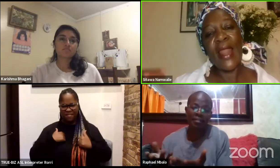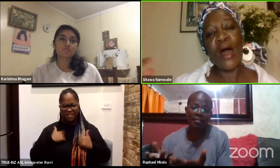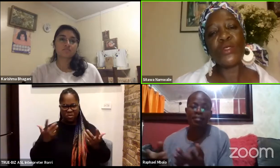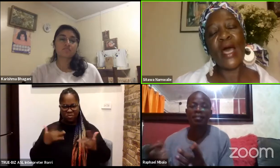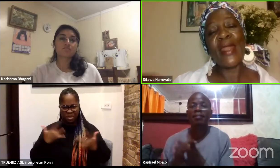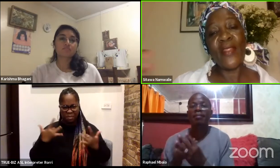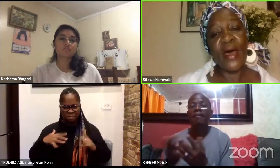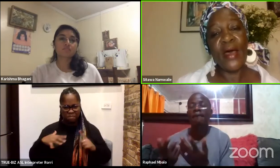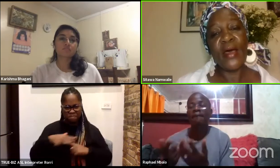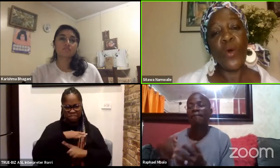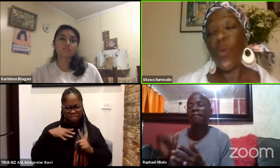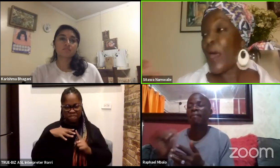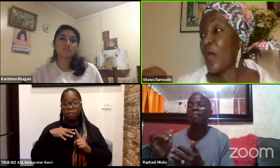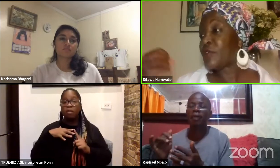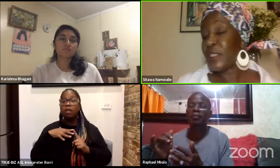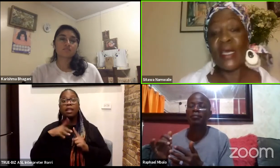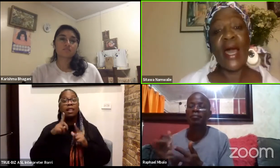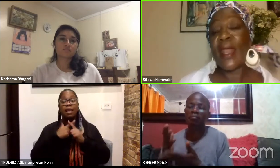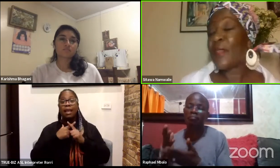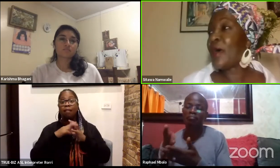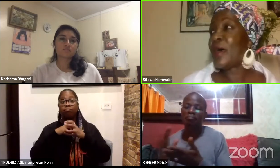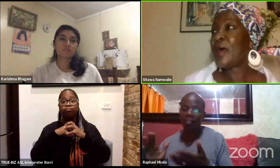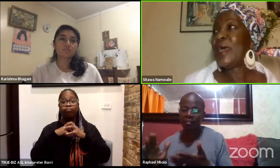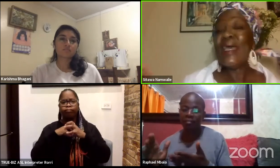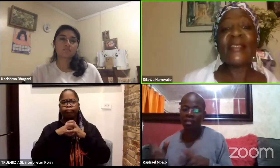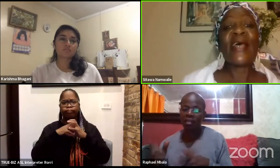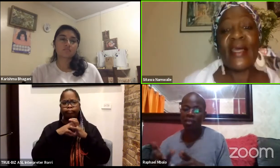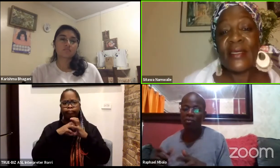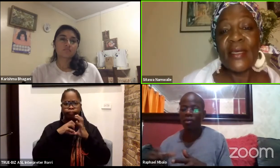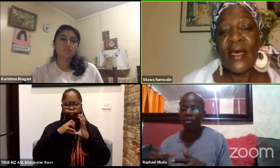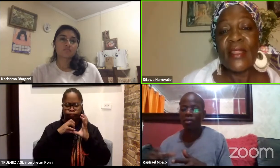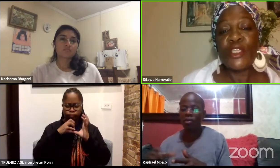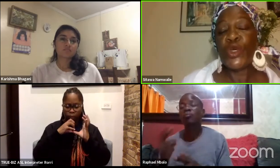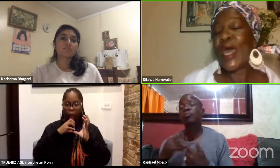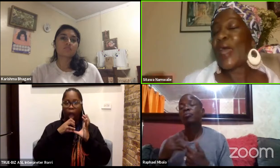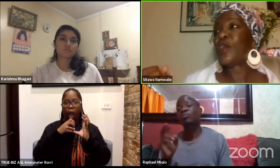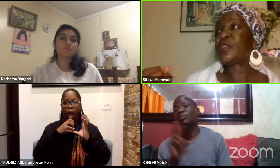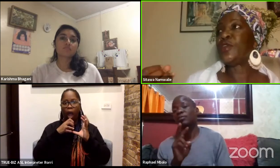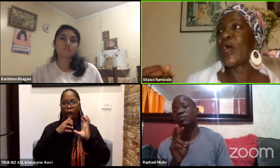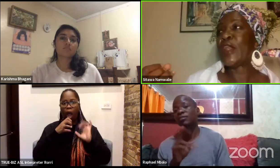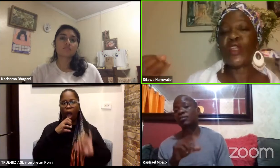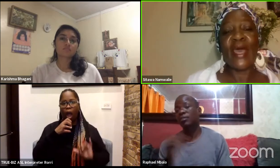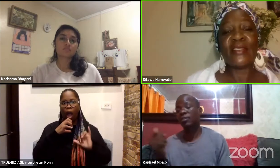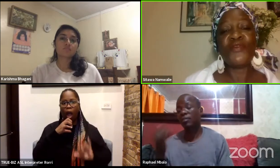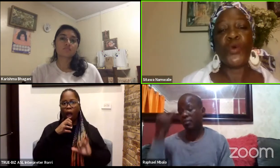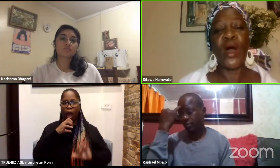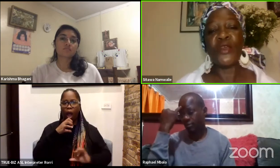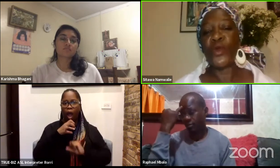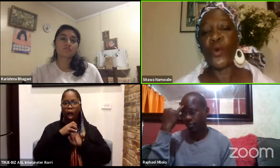allows another way of seeing, another insight that you cannot get if you are...